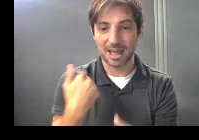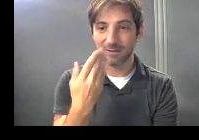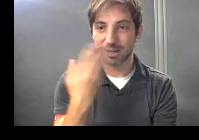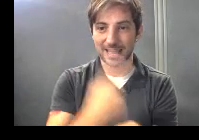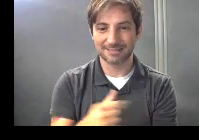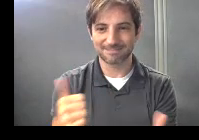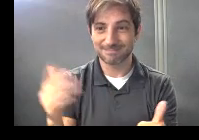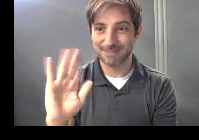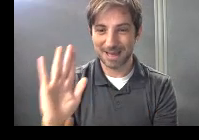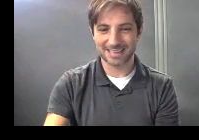(FEBRUARY 2,2021 CCC.ECL)